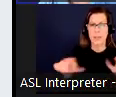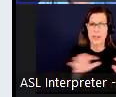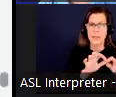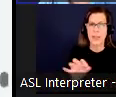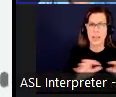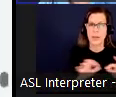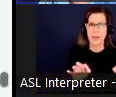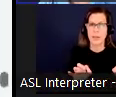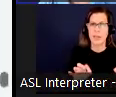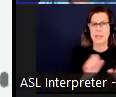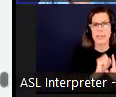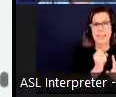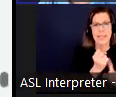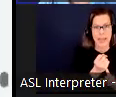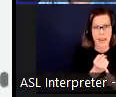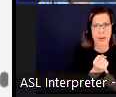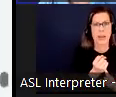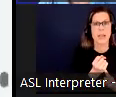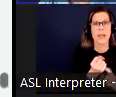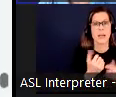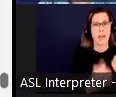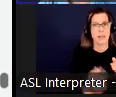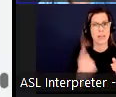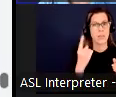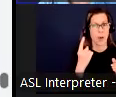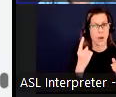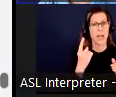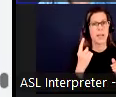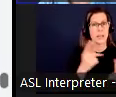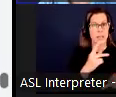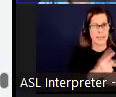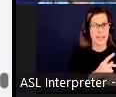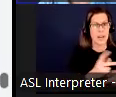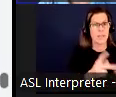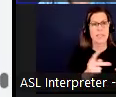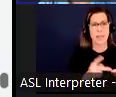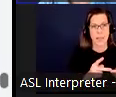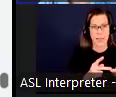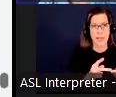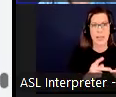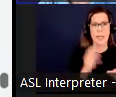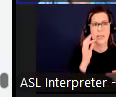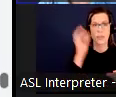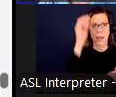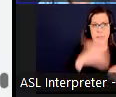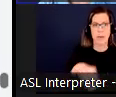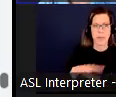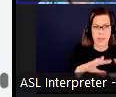So scenario, I know we have at least one residential care facility that's on tribal land. There used to be two or three adult foster care homes on tribal lands.